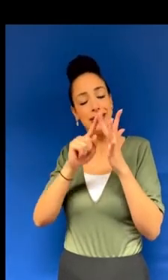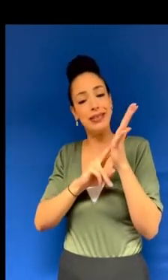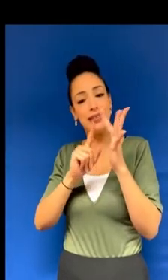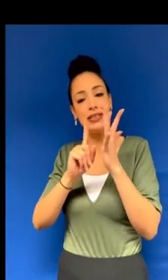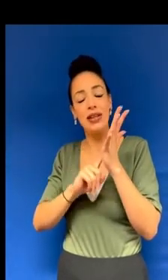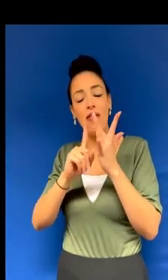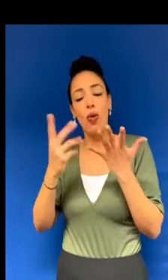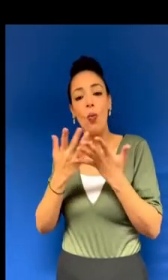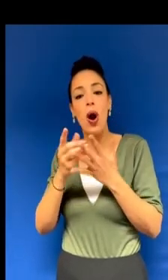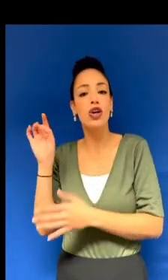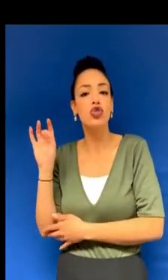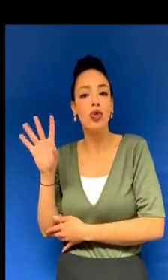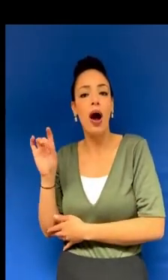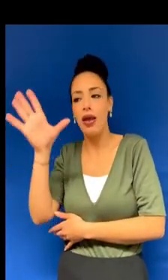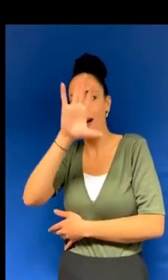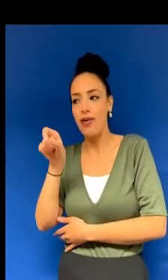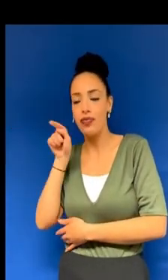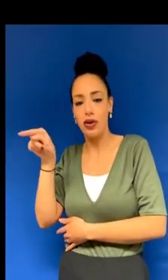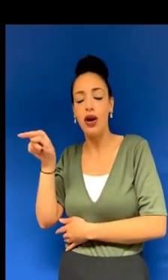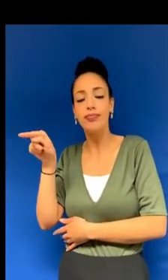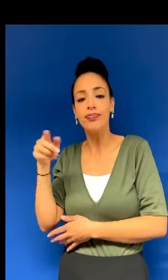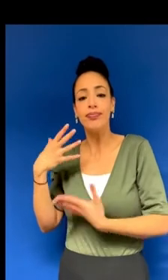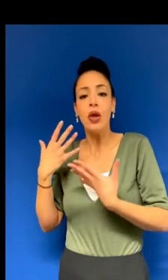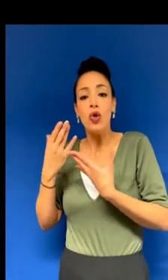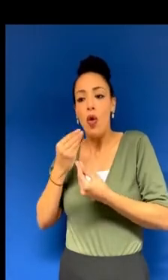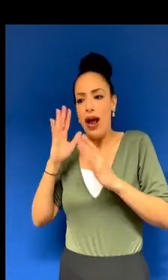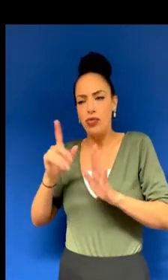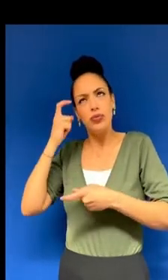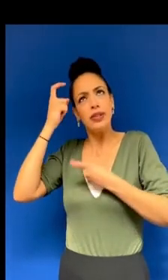We were kind of separated for a little while as a result of the Somali Civil War, and I saw my dad